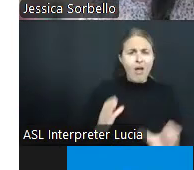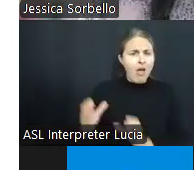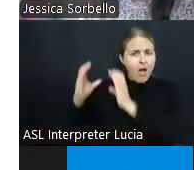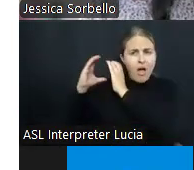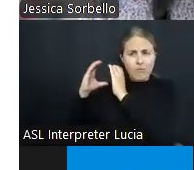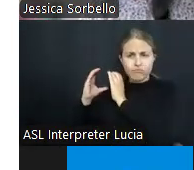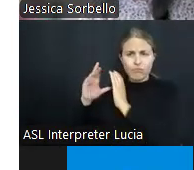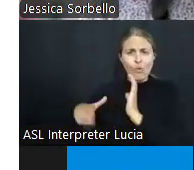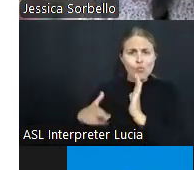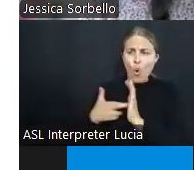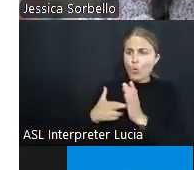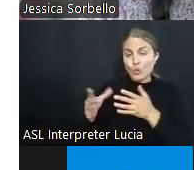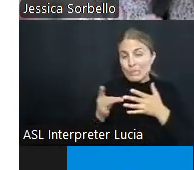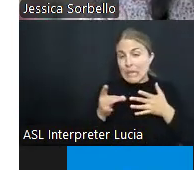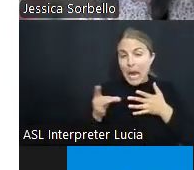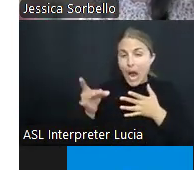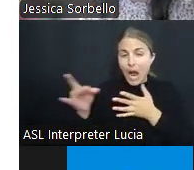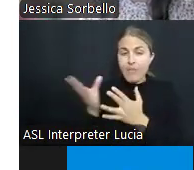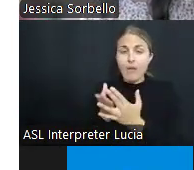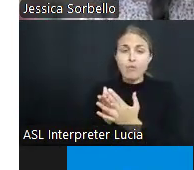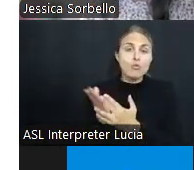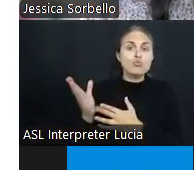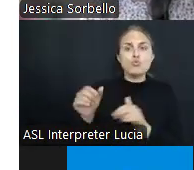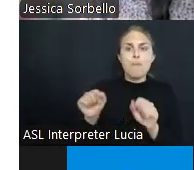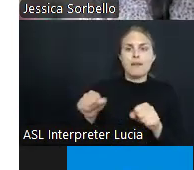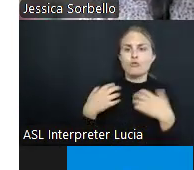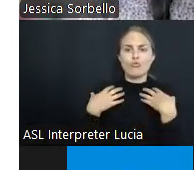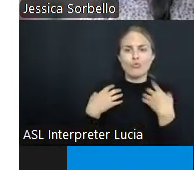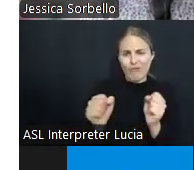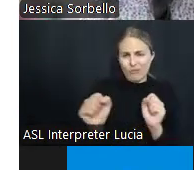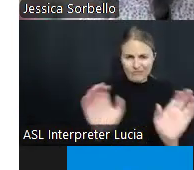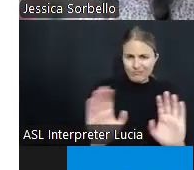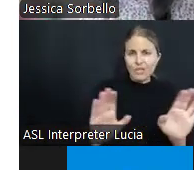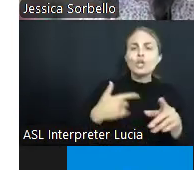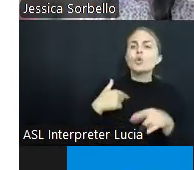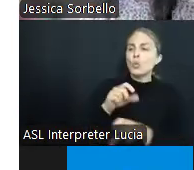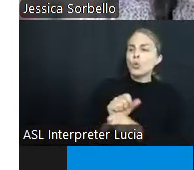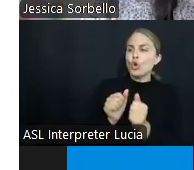maintain safety.